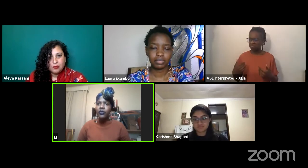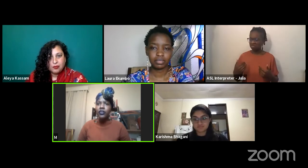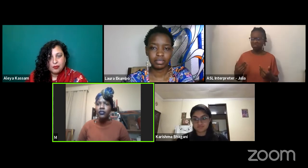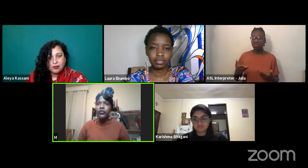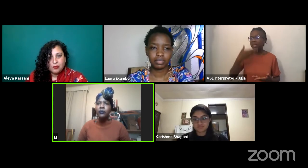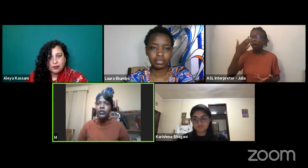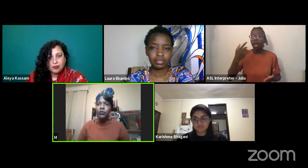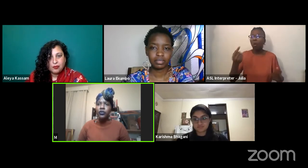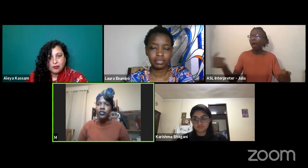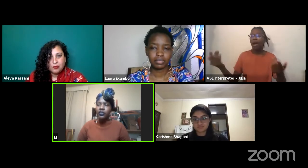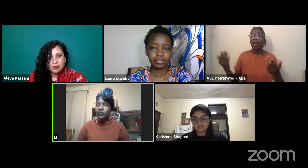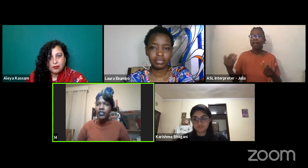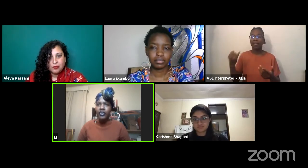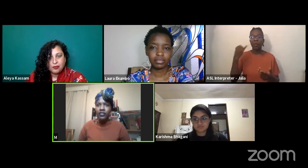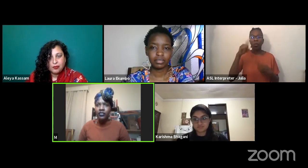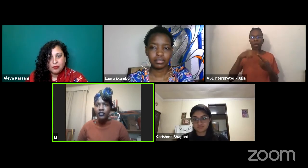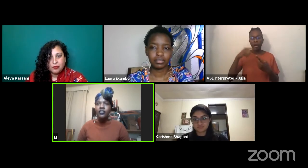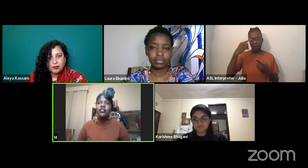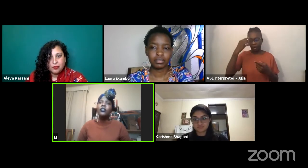when you think of Field Marshal Muthoni write it down.